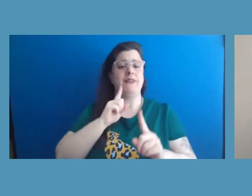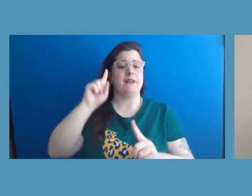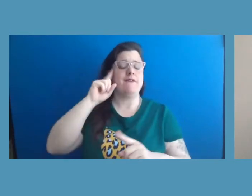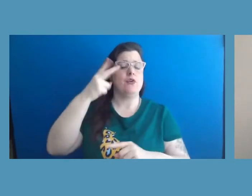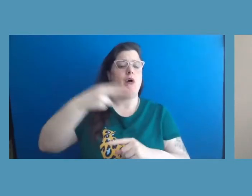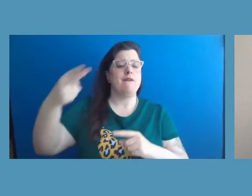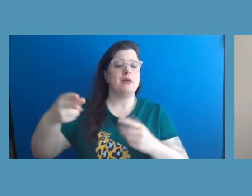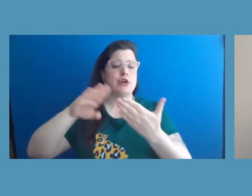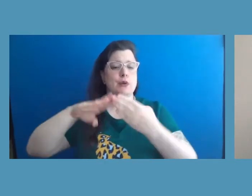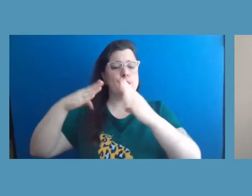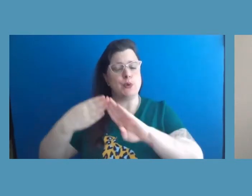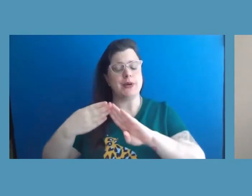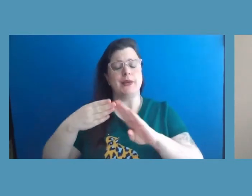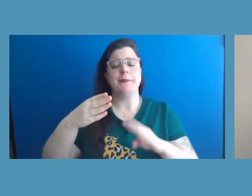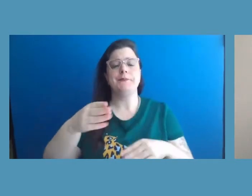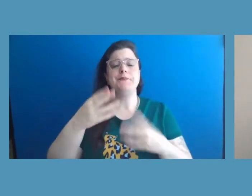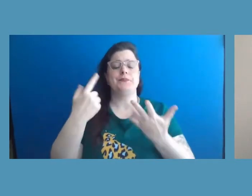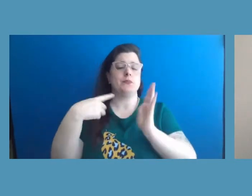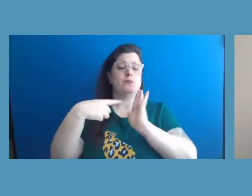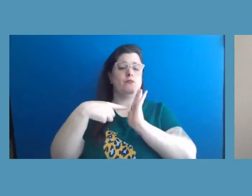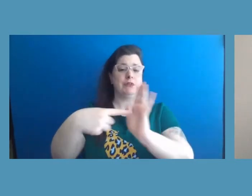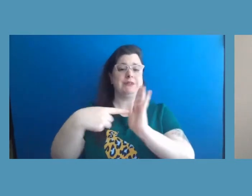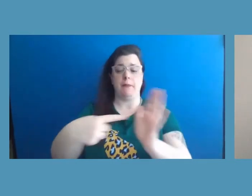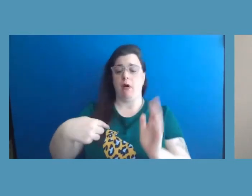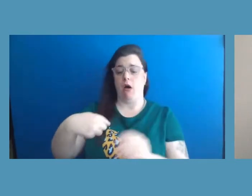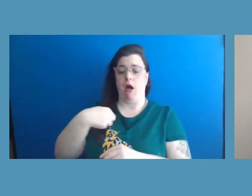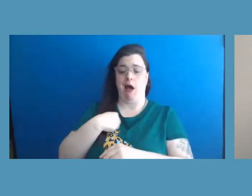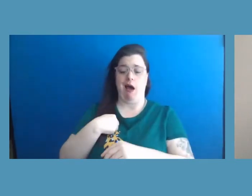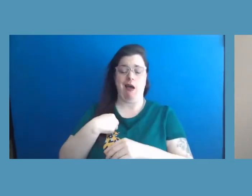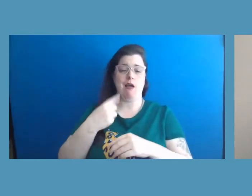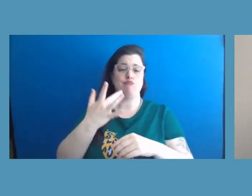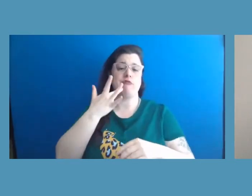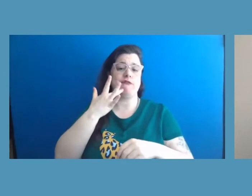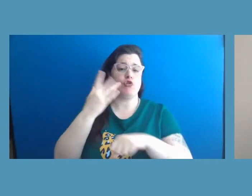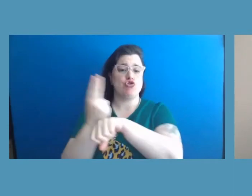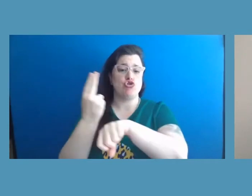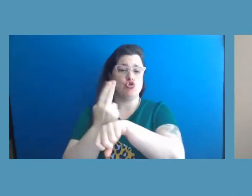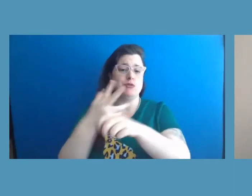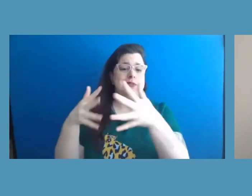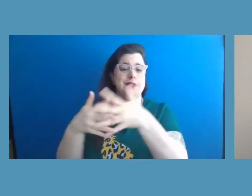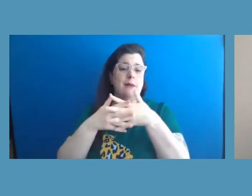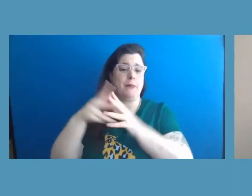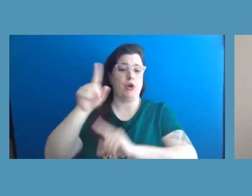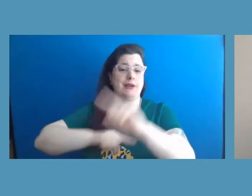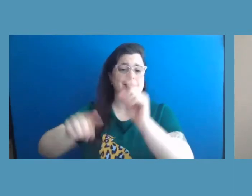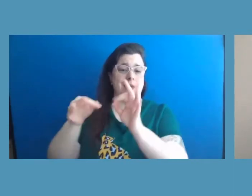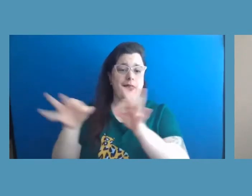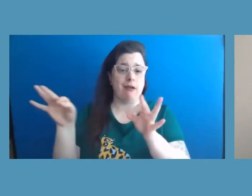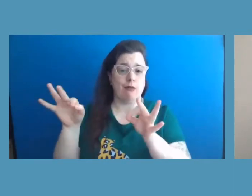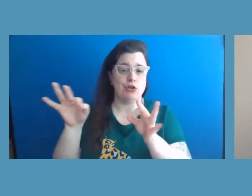but speaking specifically about the deaf and hard-of-hearing community, I prefer to use